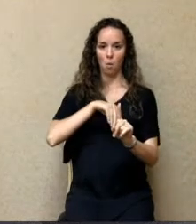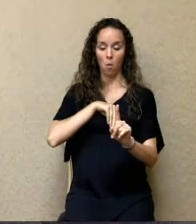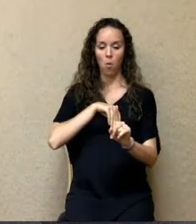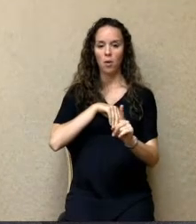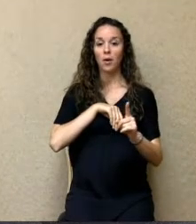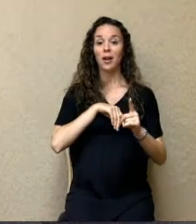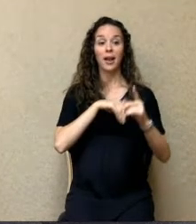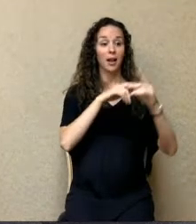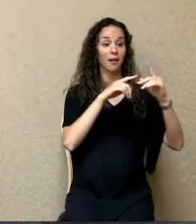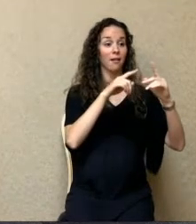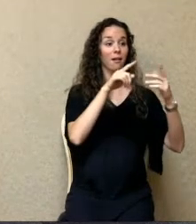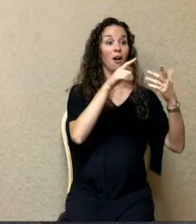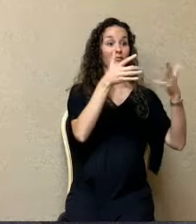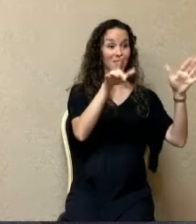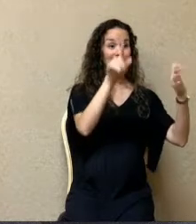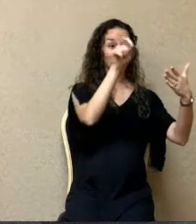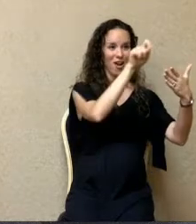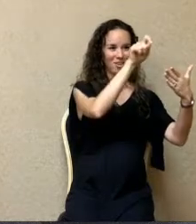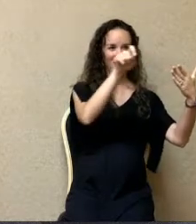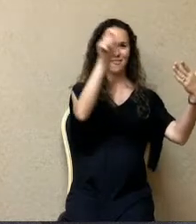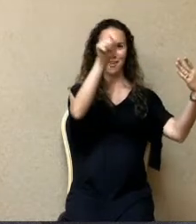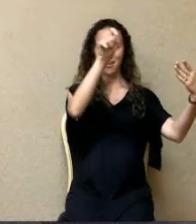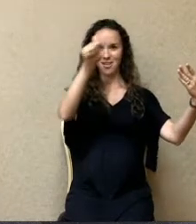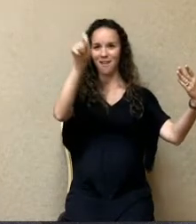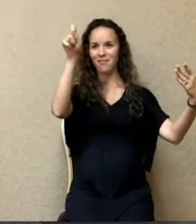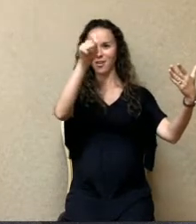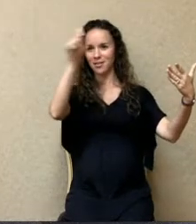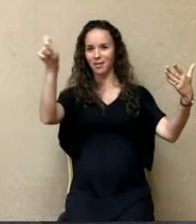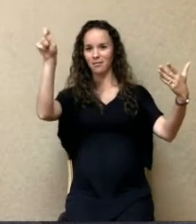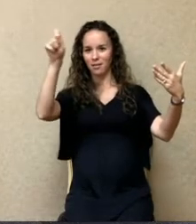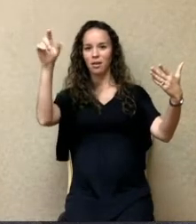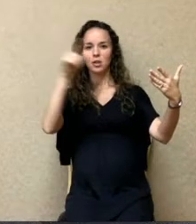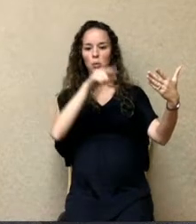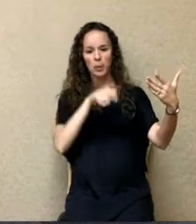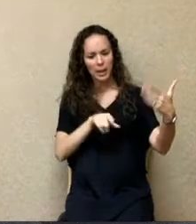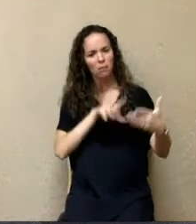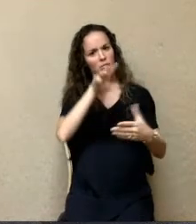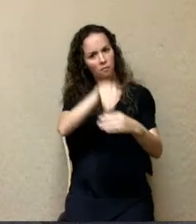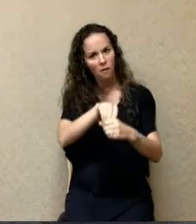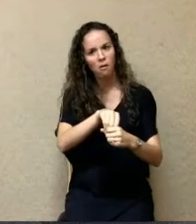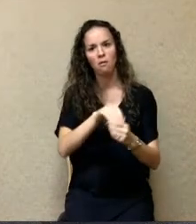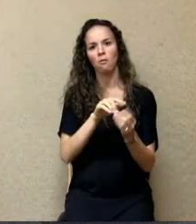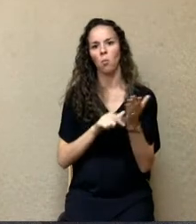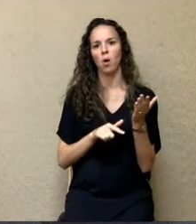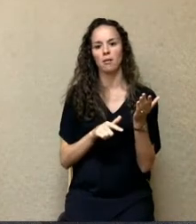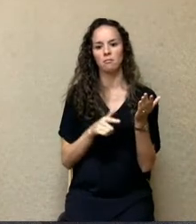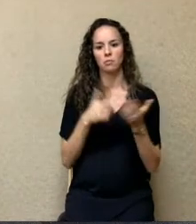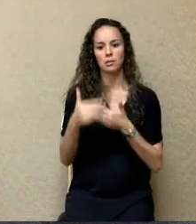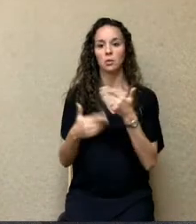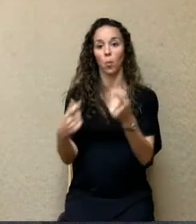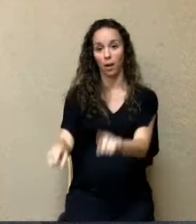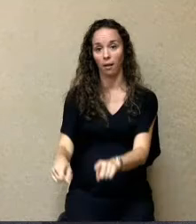as they went, so they can really be engaged in what was going to take place.